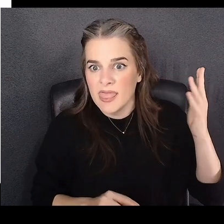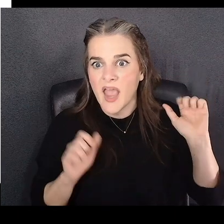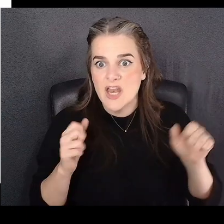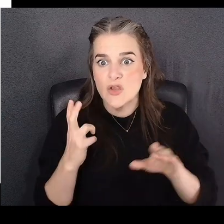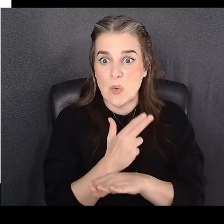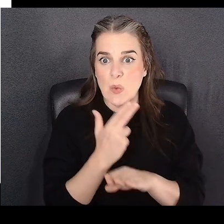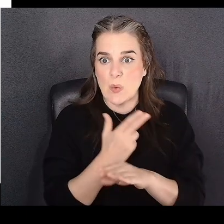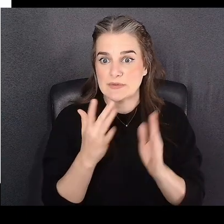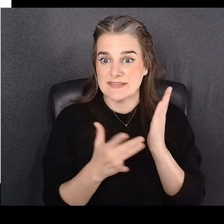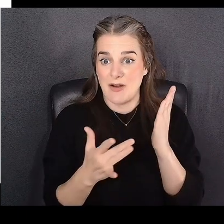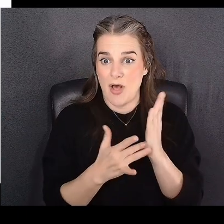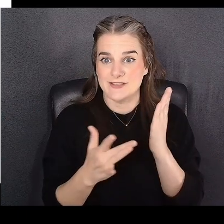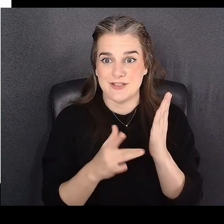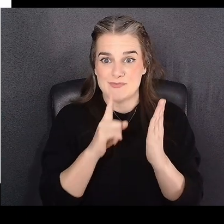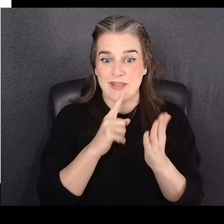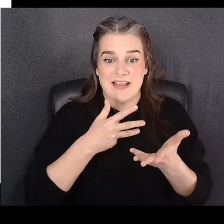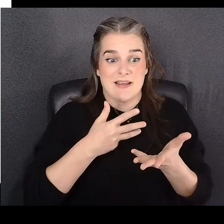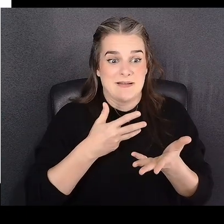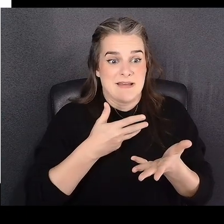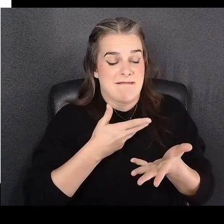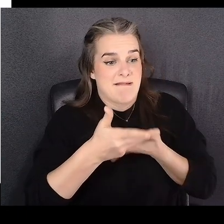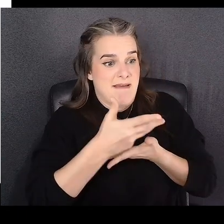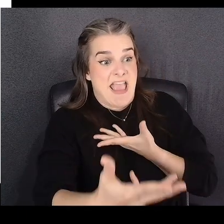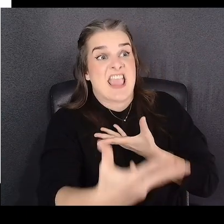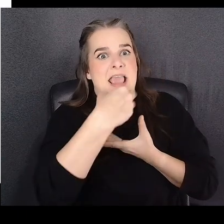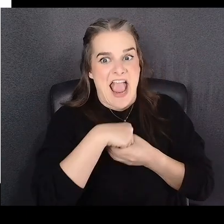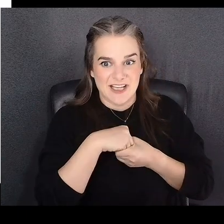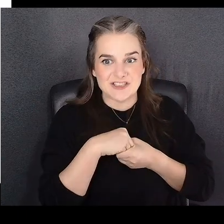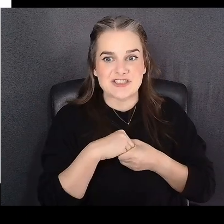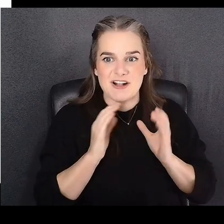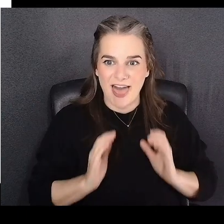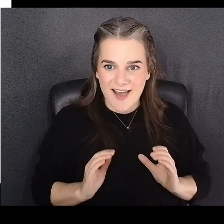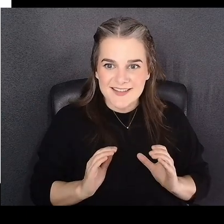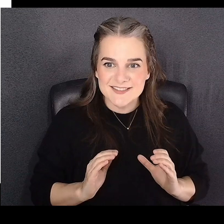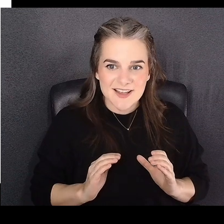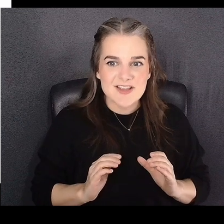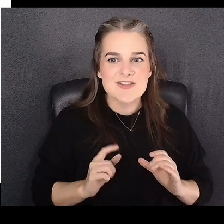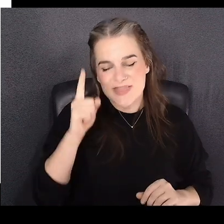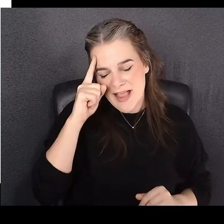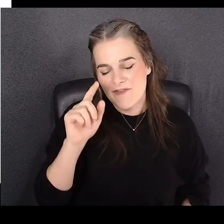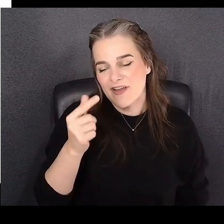to really engage clients. You think of Guitar Hero as a gaming thing